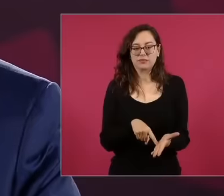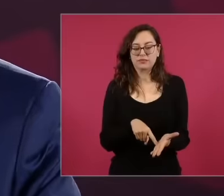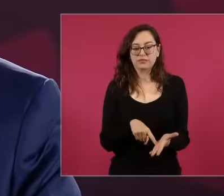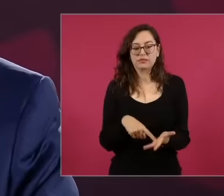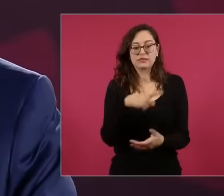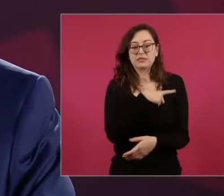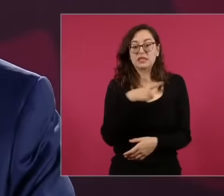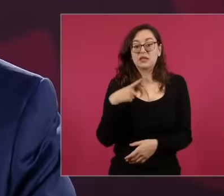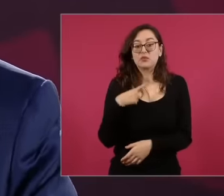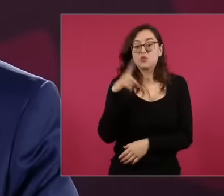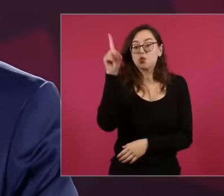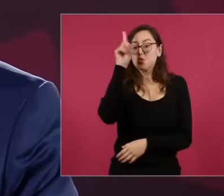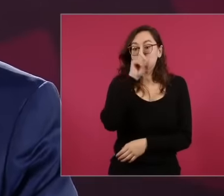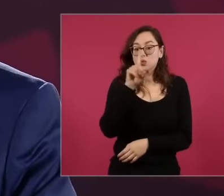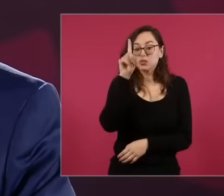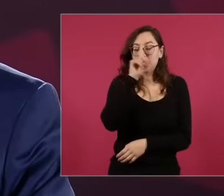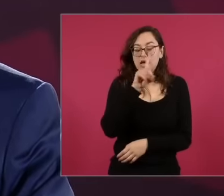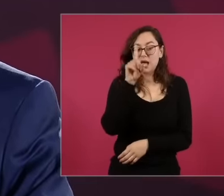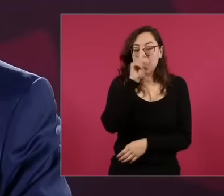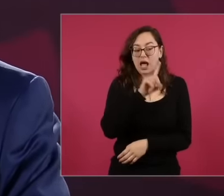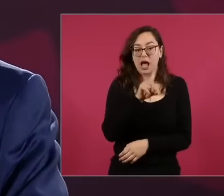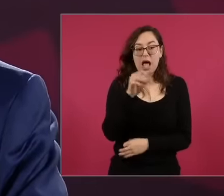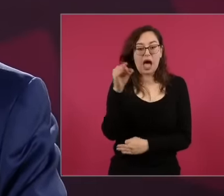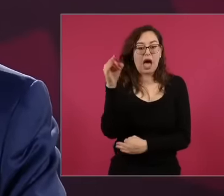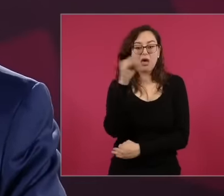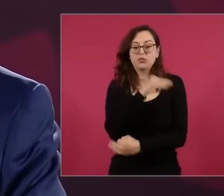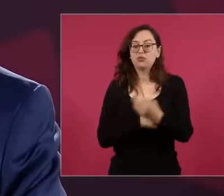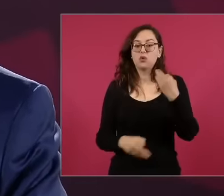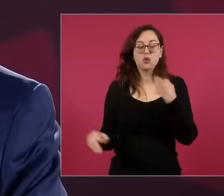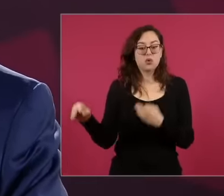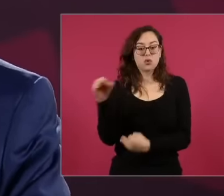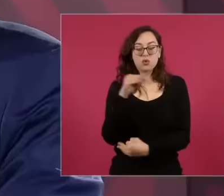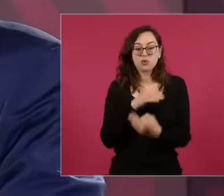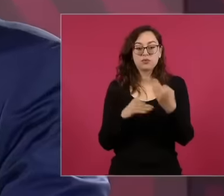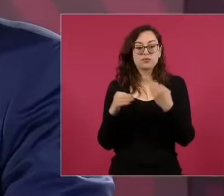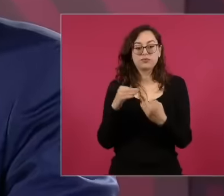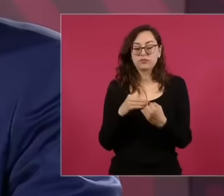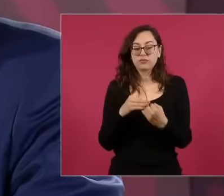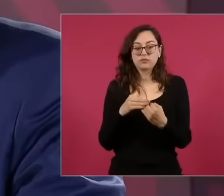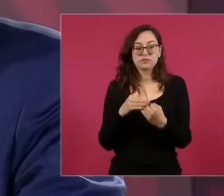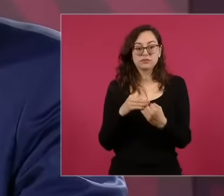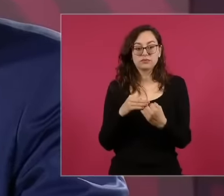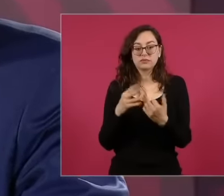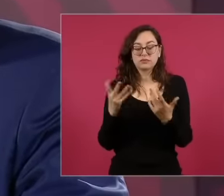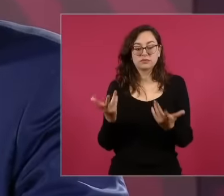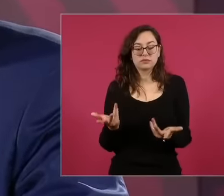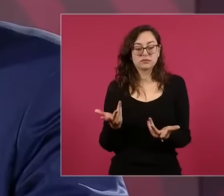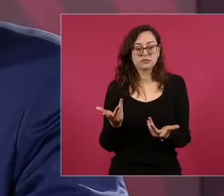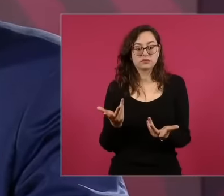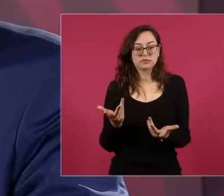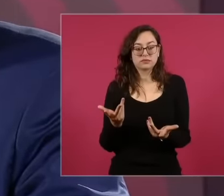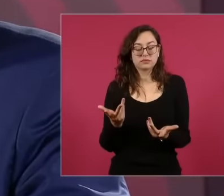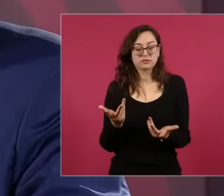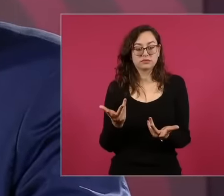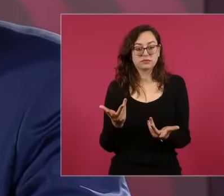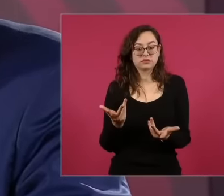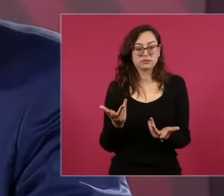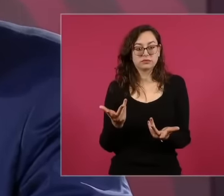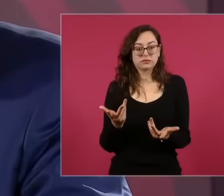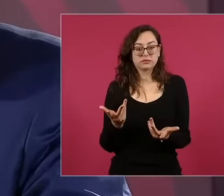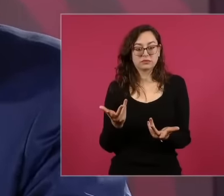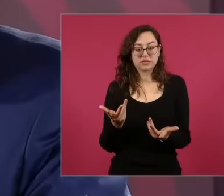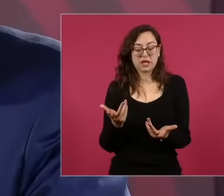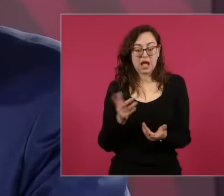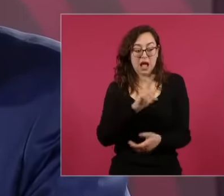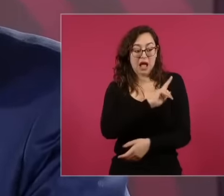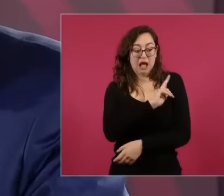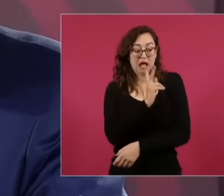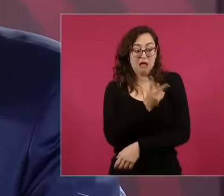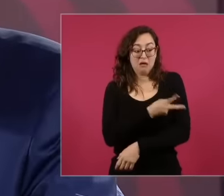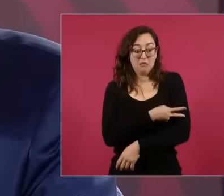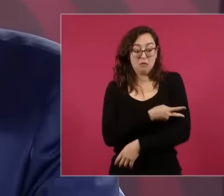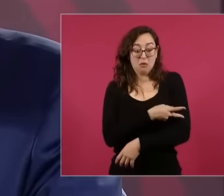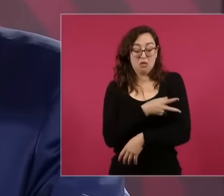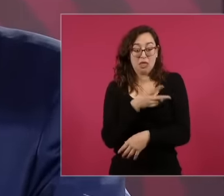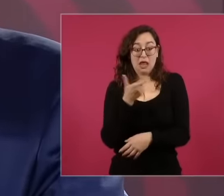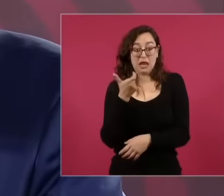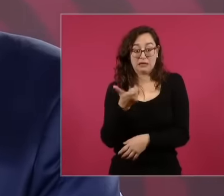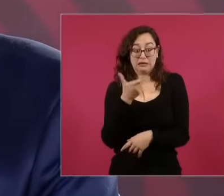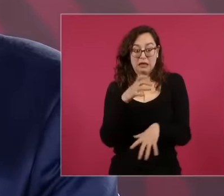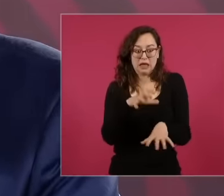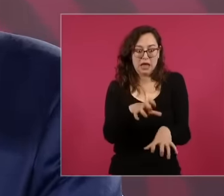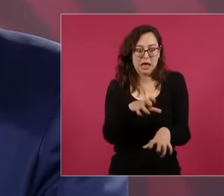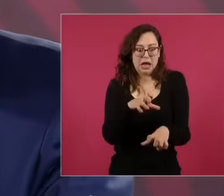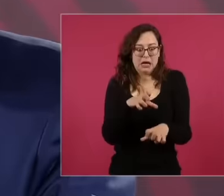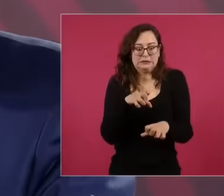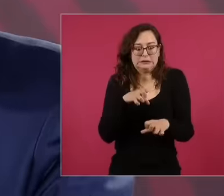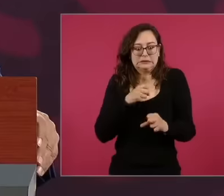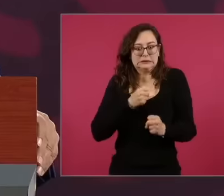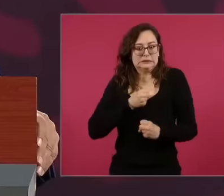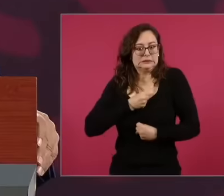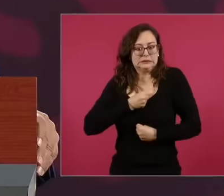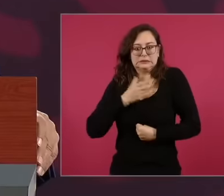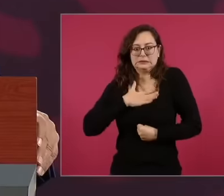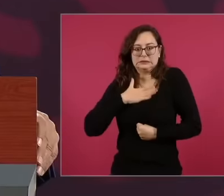respectfully recommend it to everyone, I think you don't have to be very attached to either power or money.